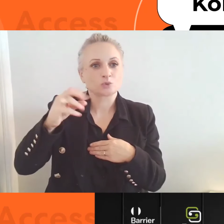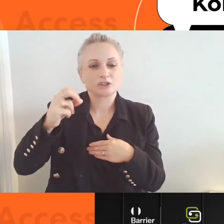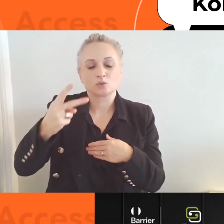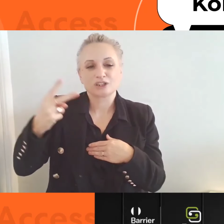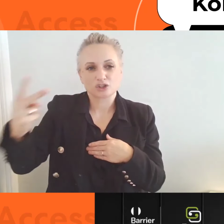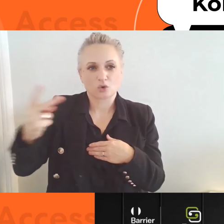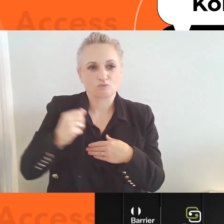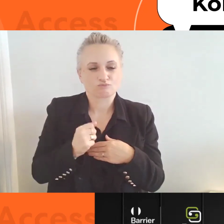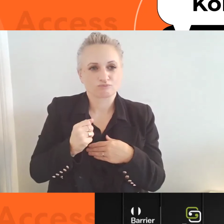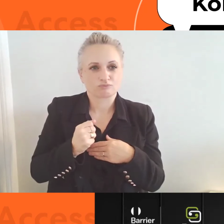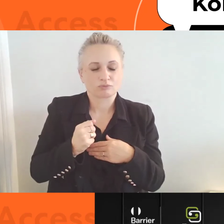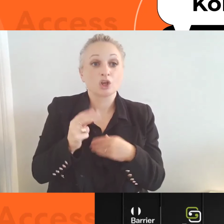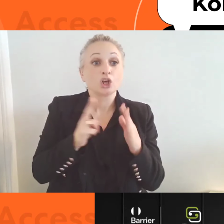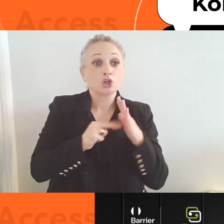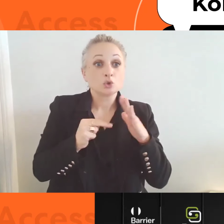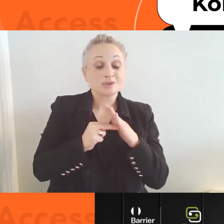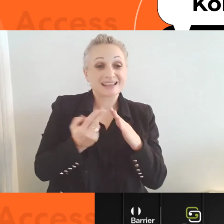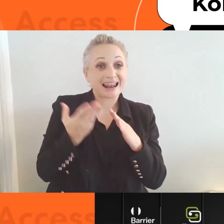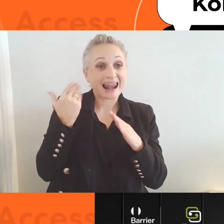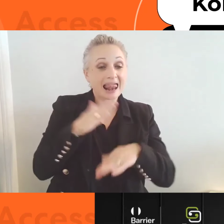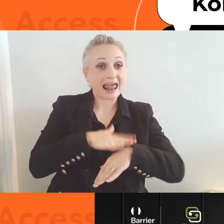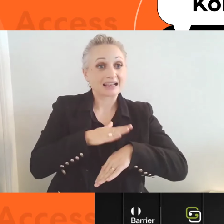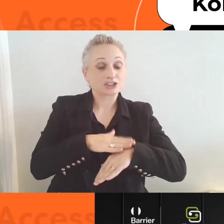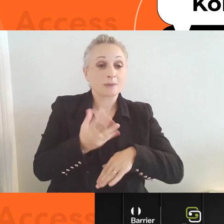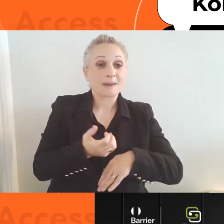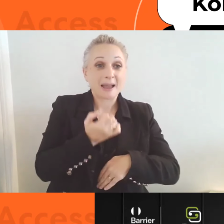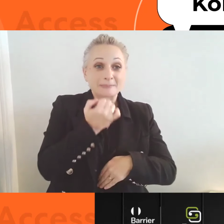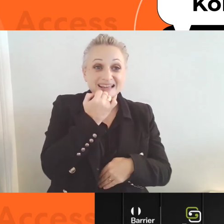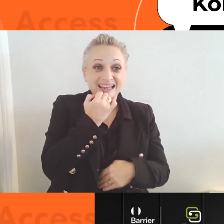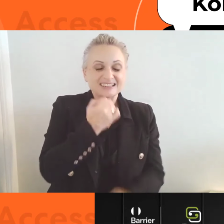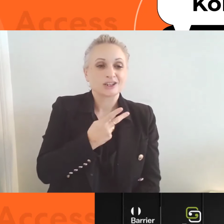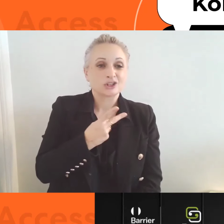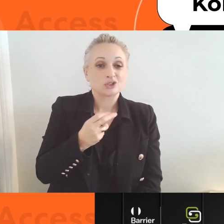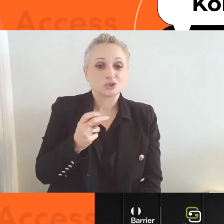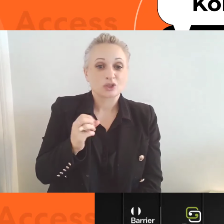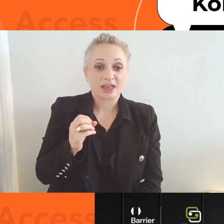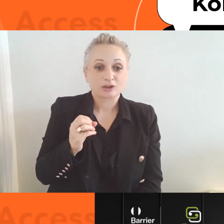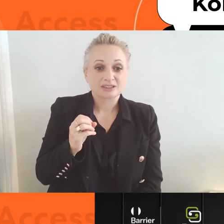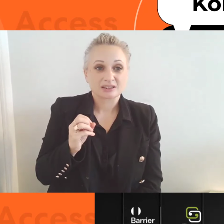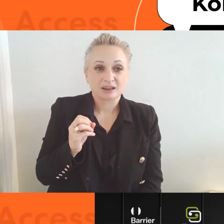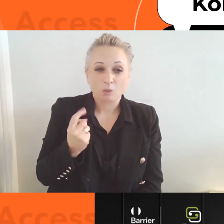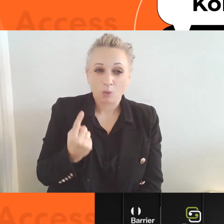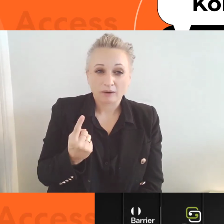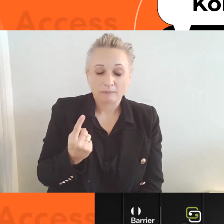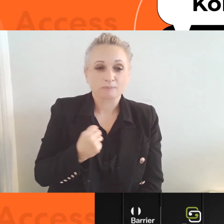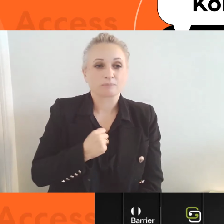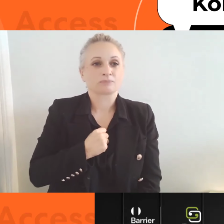New Zealand last updated its accessibility requirements in 2001. So we need